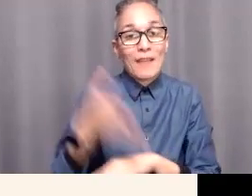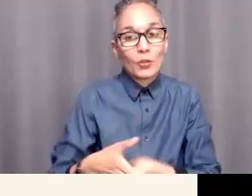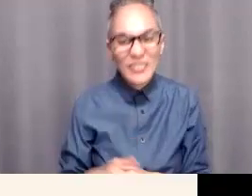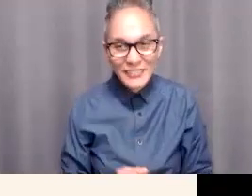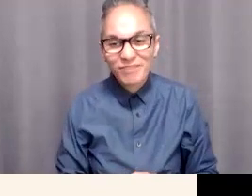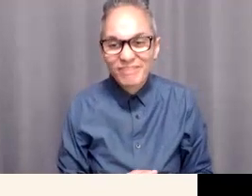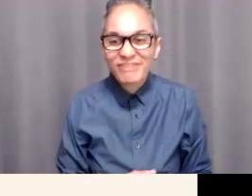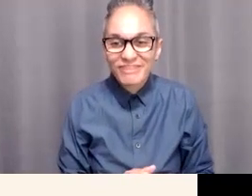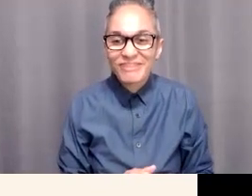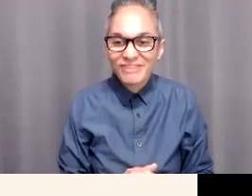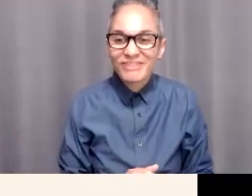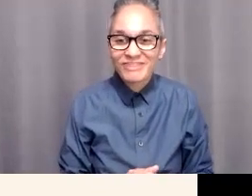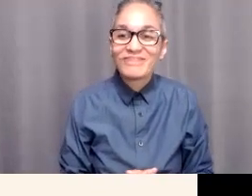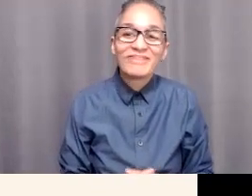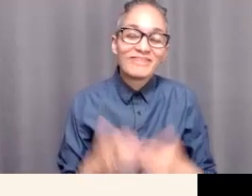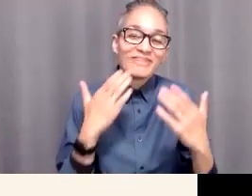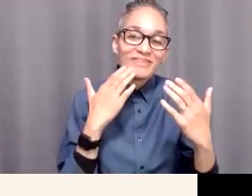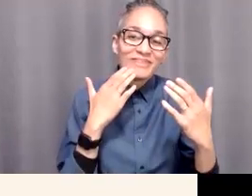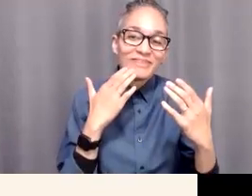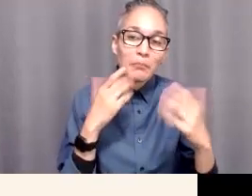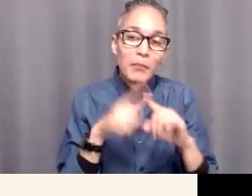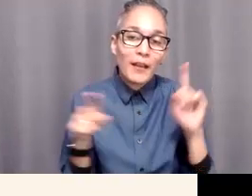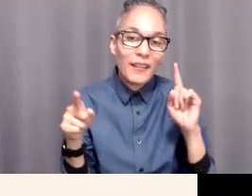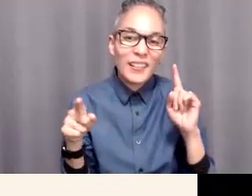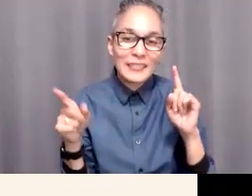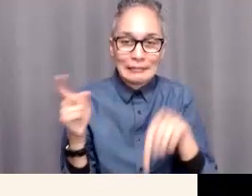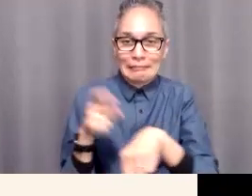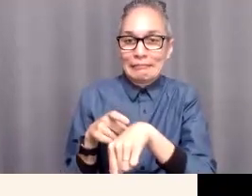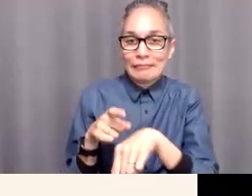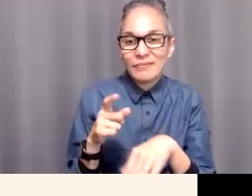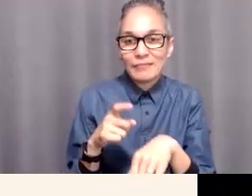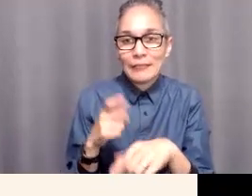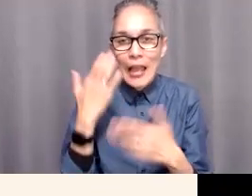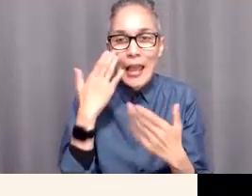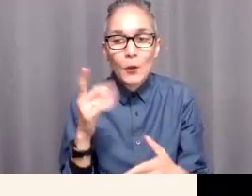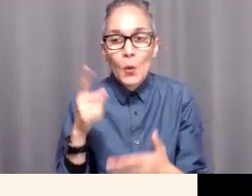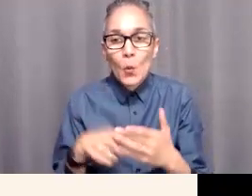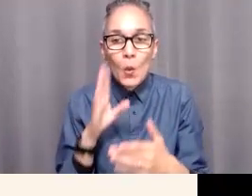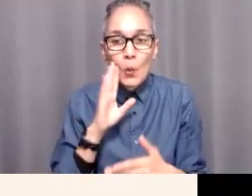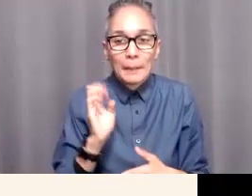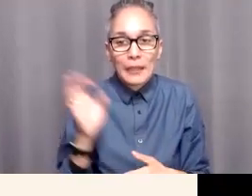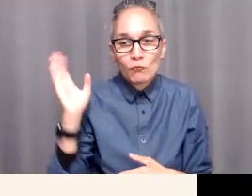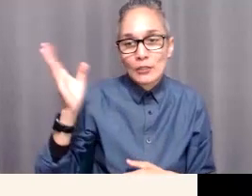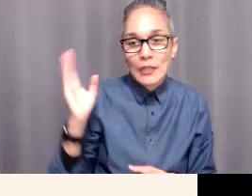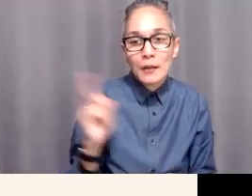But again, this is where I'm not sure what's going to be presented, but I'm sure there's going to be some